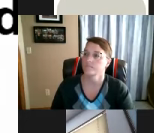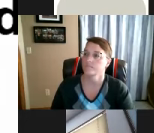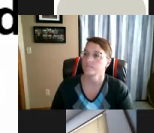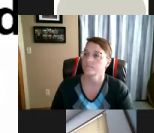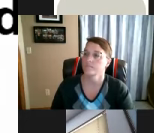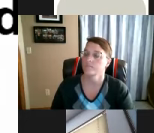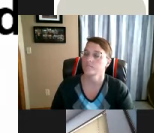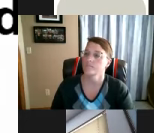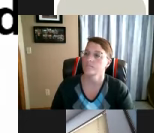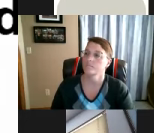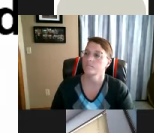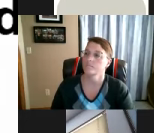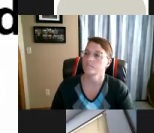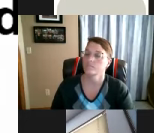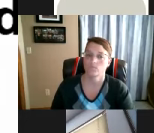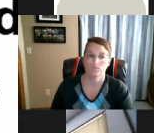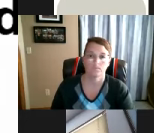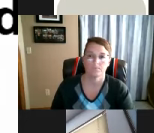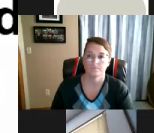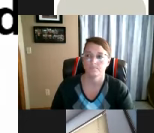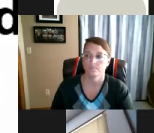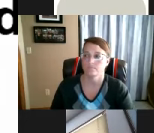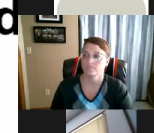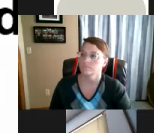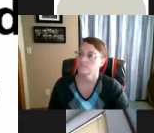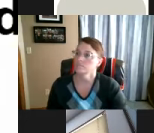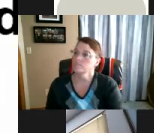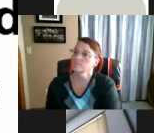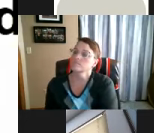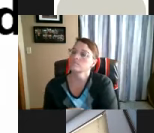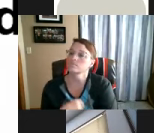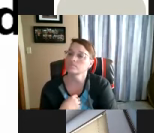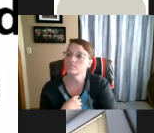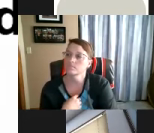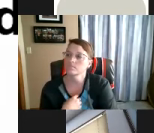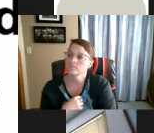that make spaces accessible for people with disabilities are usually systemic or costly